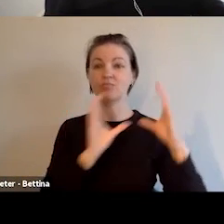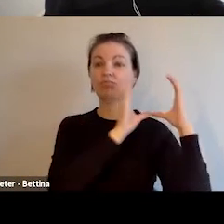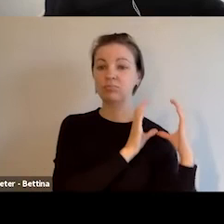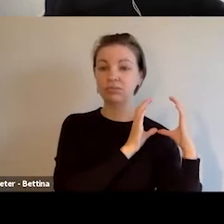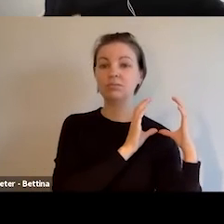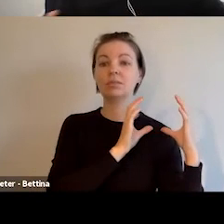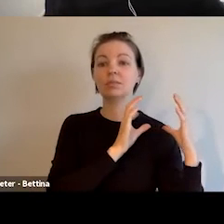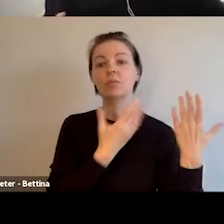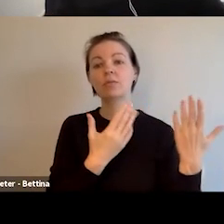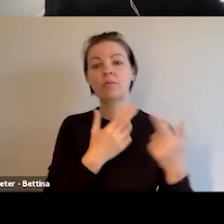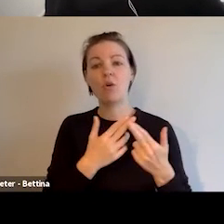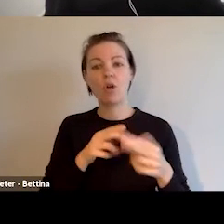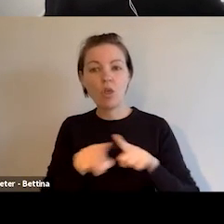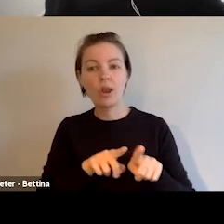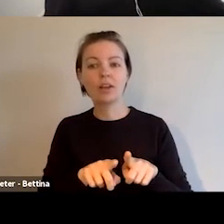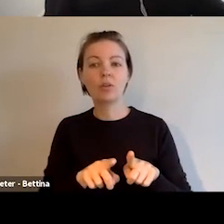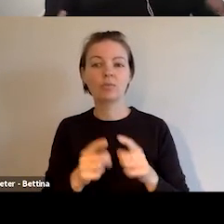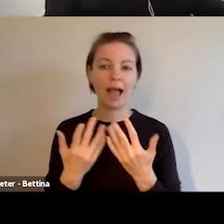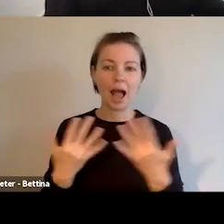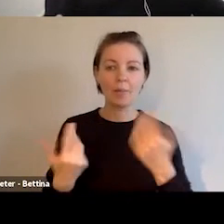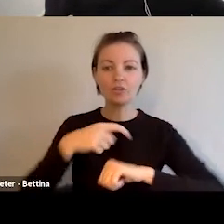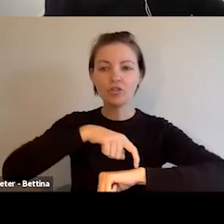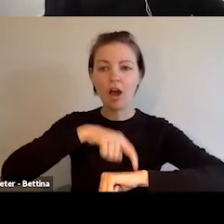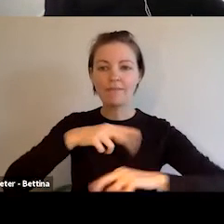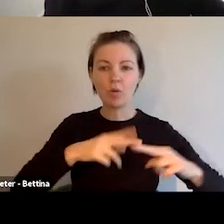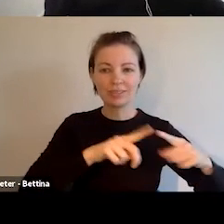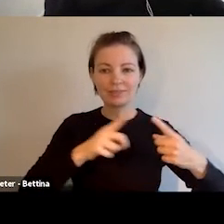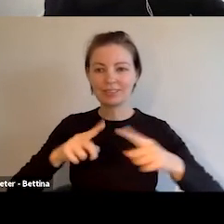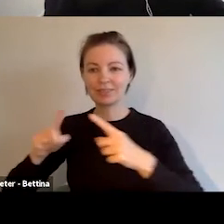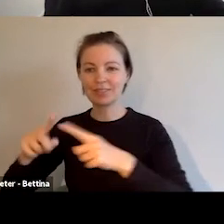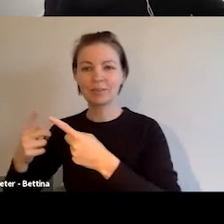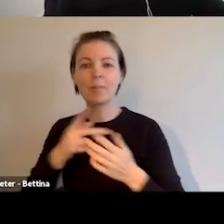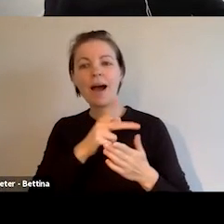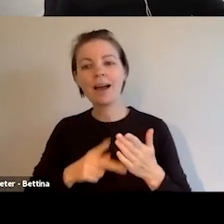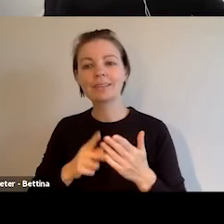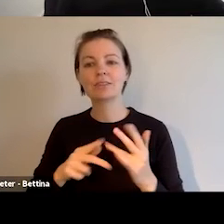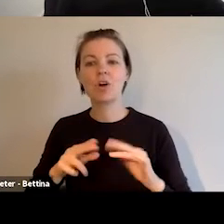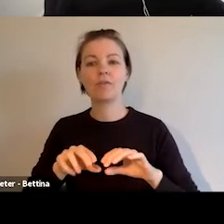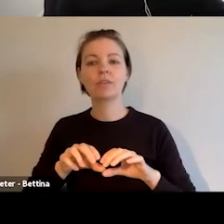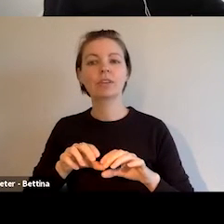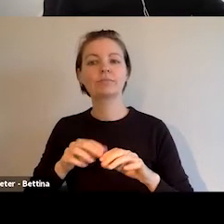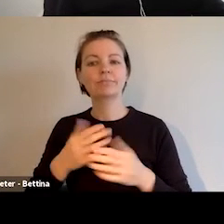time students dedicate to parts of their degree. Because this is always a topical discussion when talking about